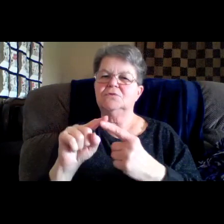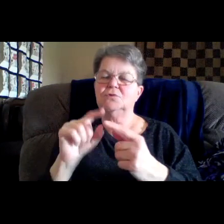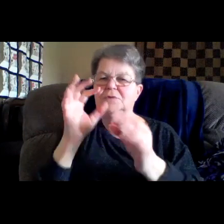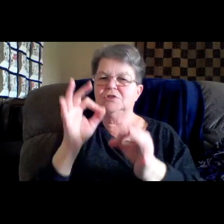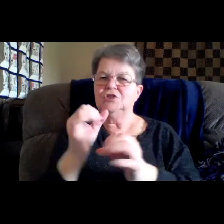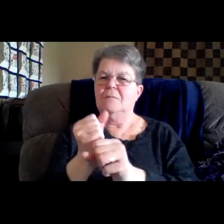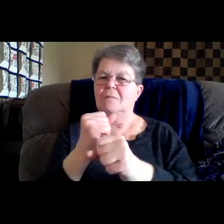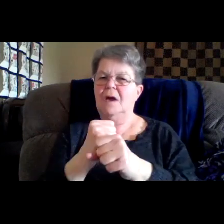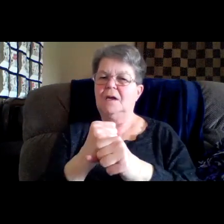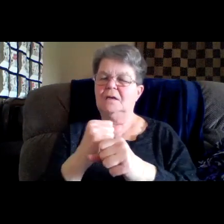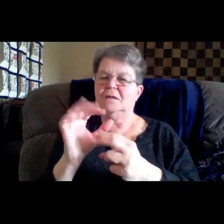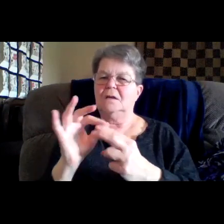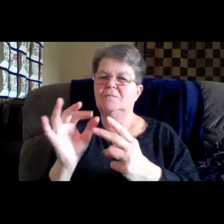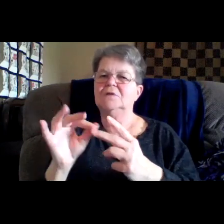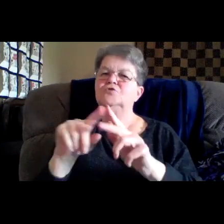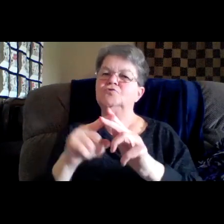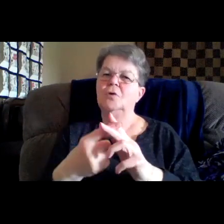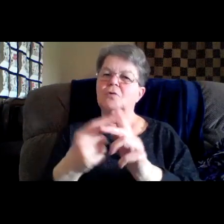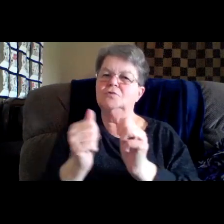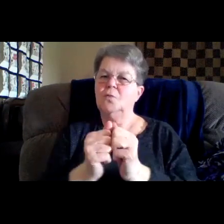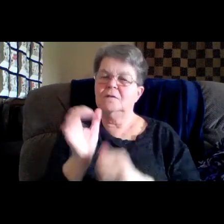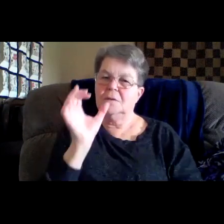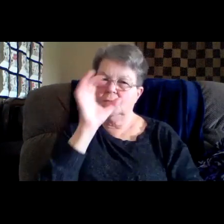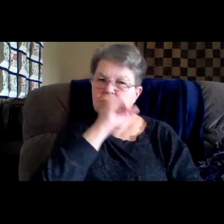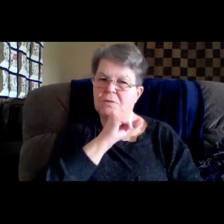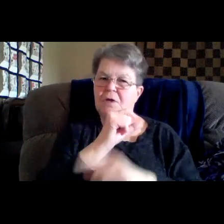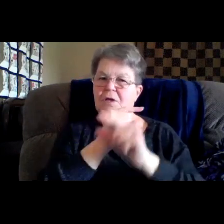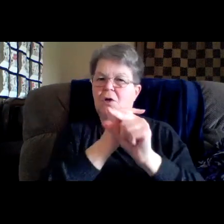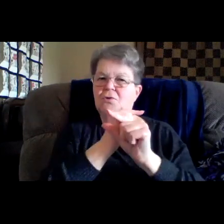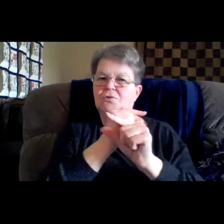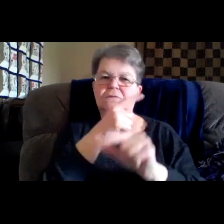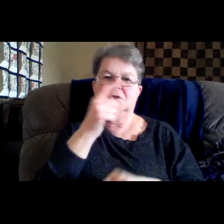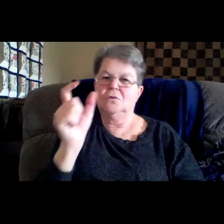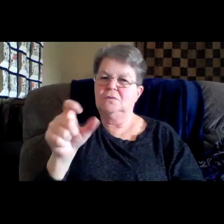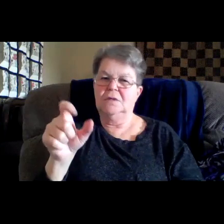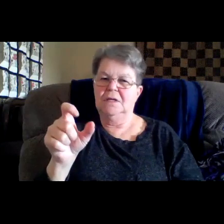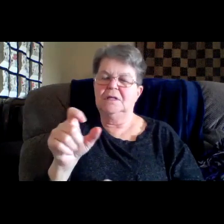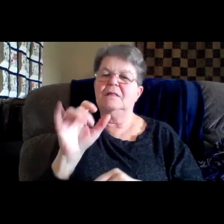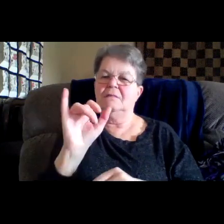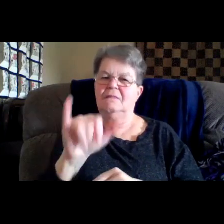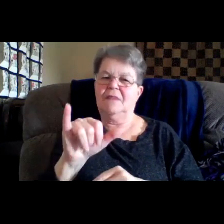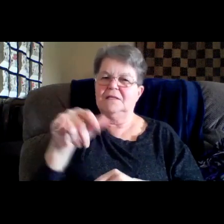And it starts with the idea of presuming guardianship is not needed. That's the P in practical.